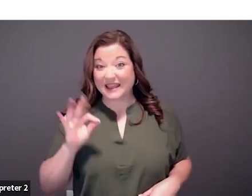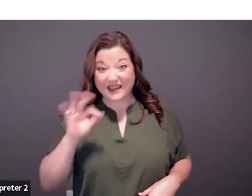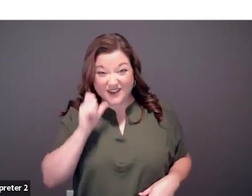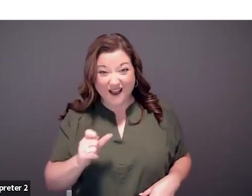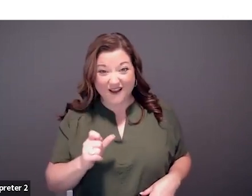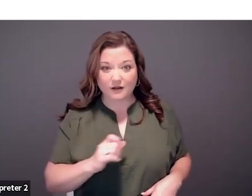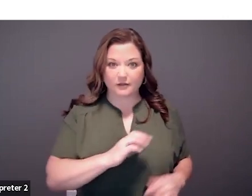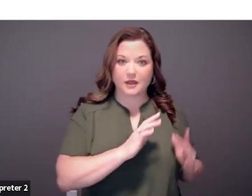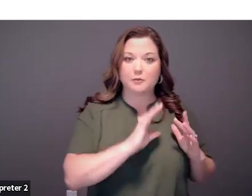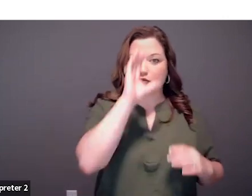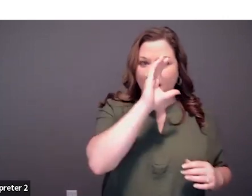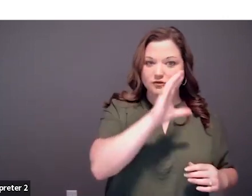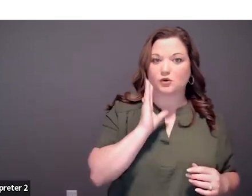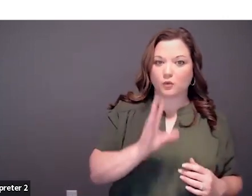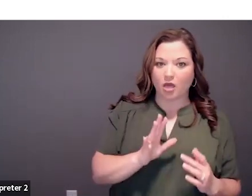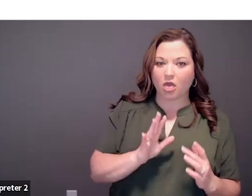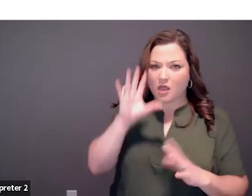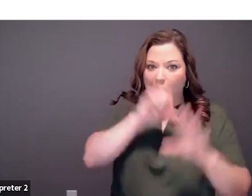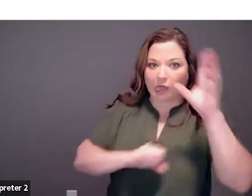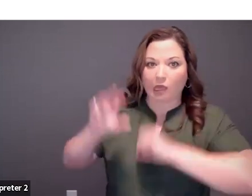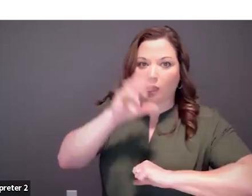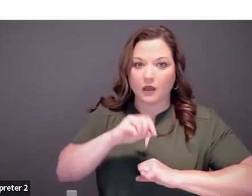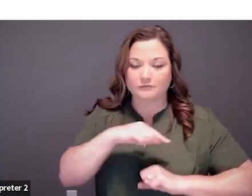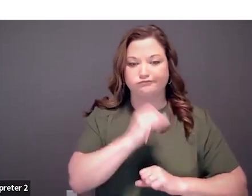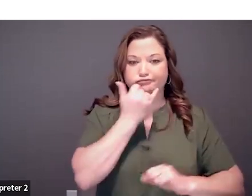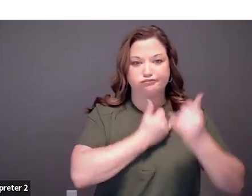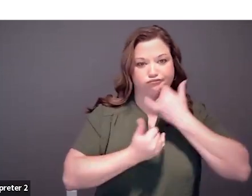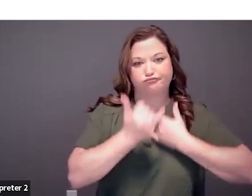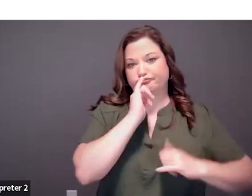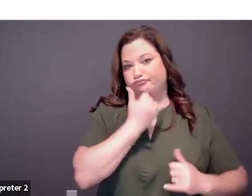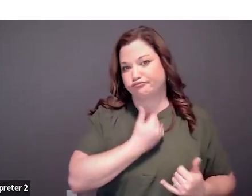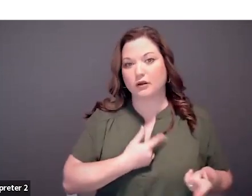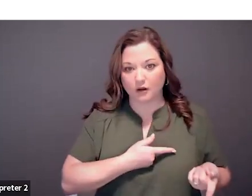and in many cases, those guesses can be wrong. When you add the autocomplete,